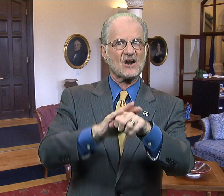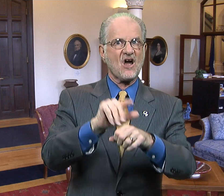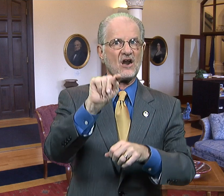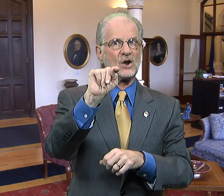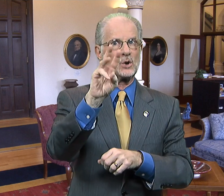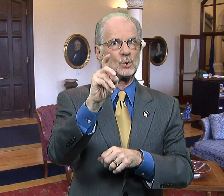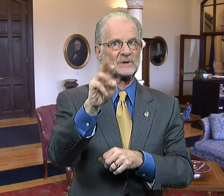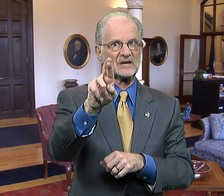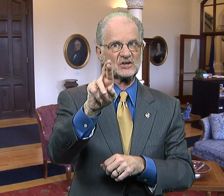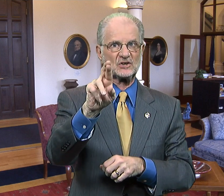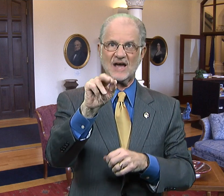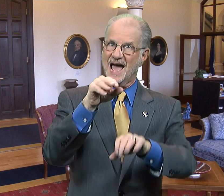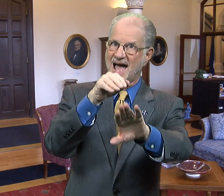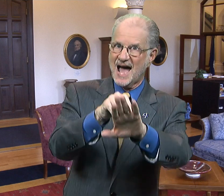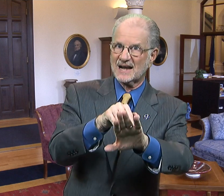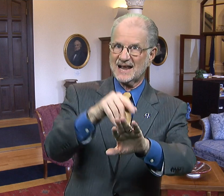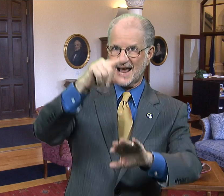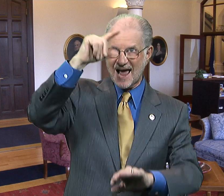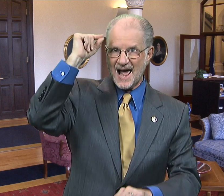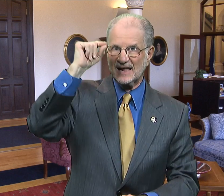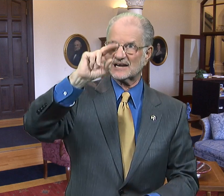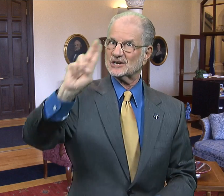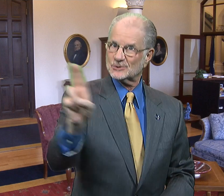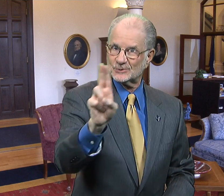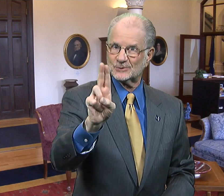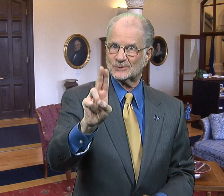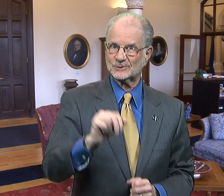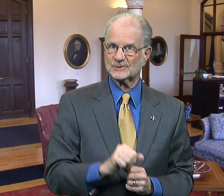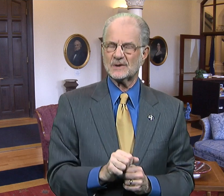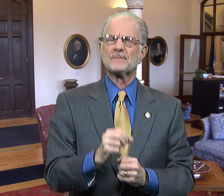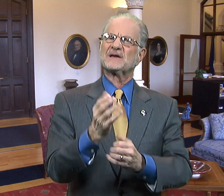on Twitter @GallaudetU.